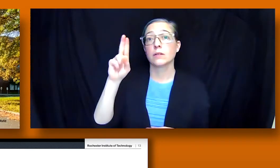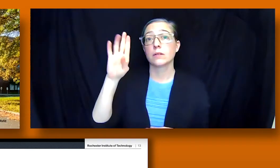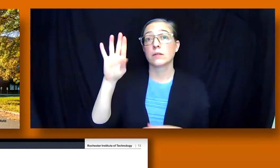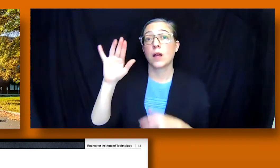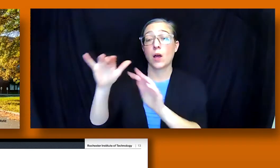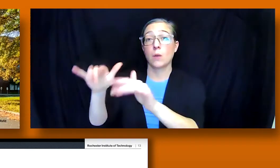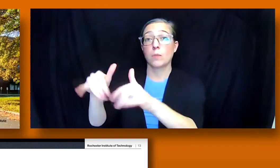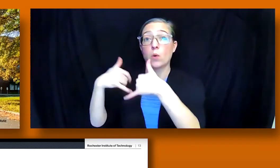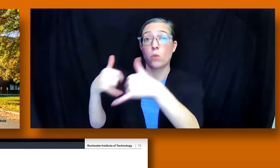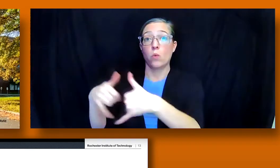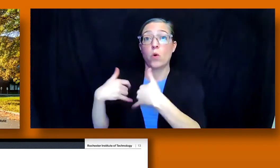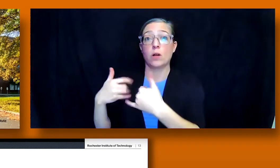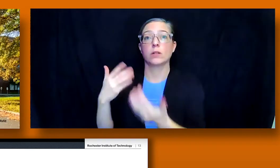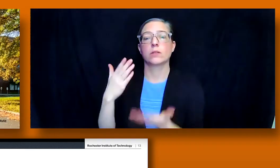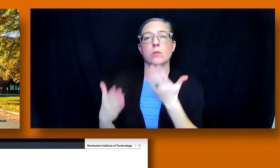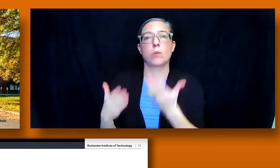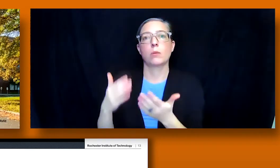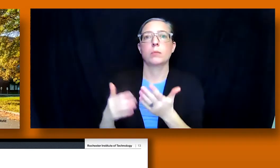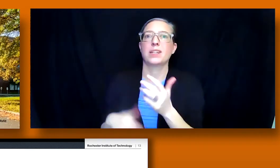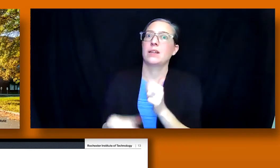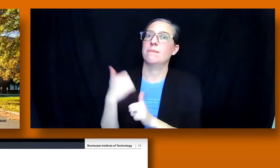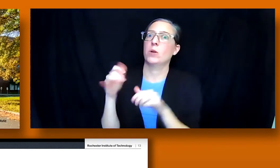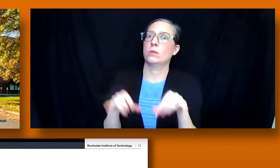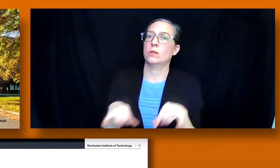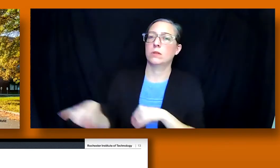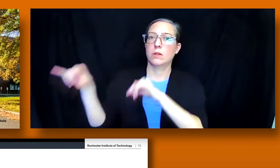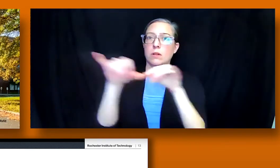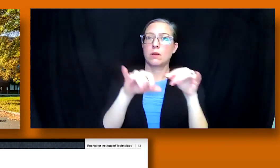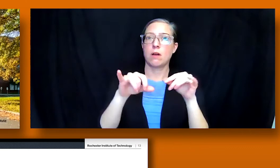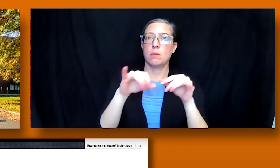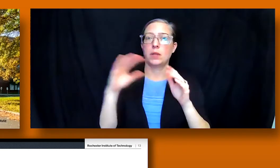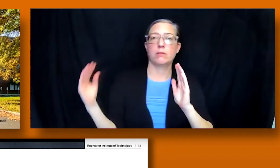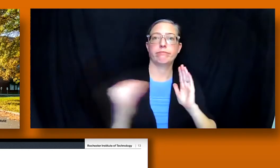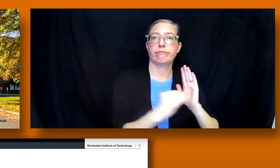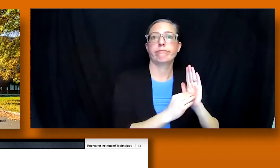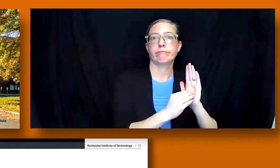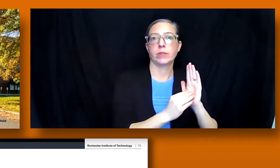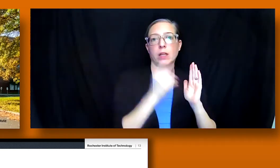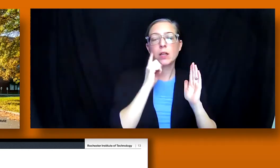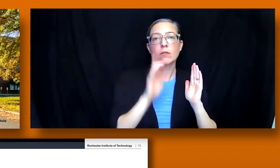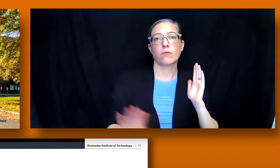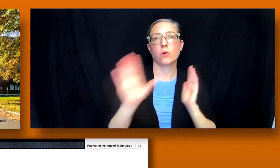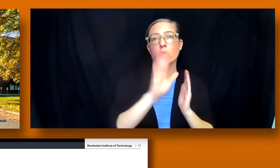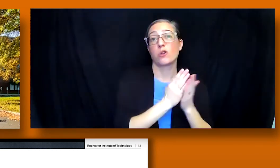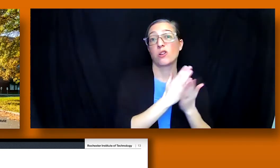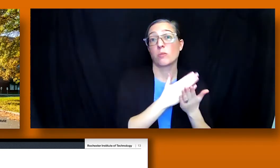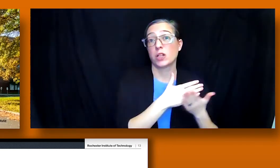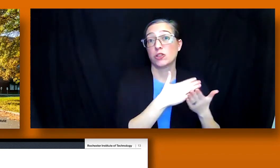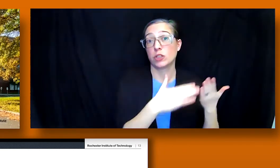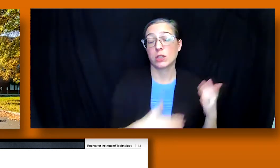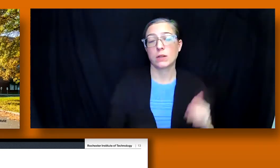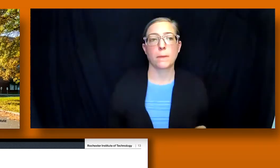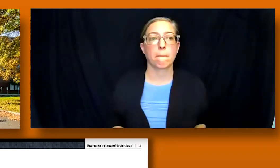budget items included in the budget. And a subaward would be an outside organization